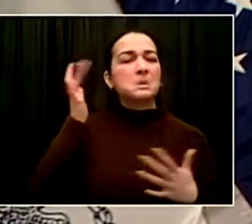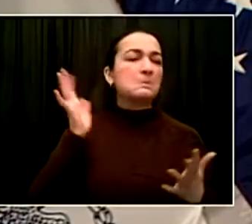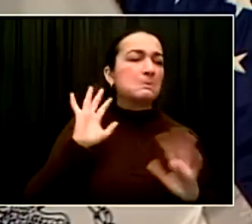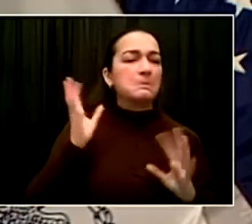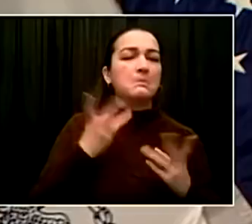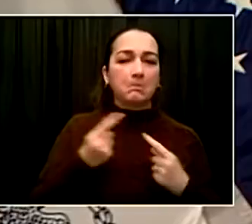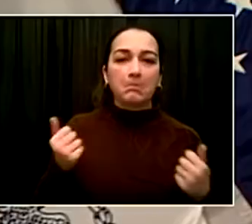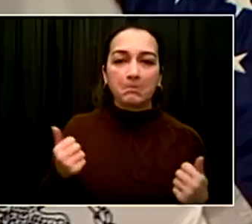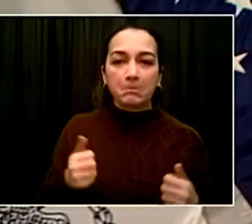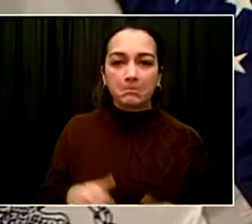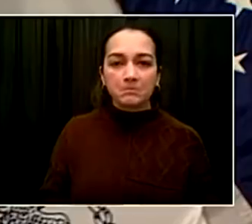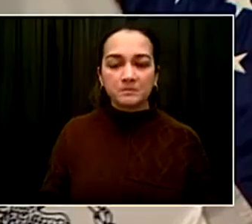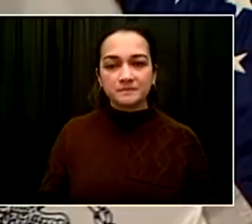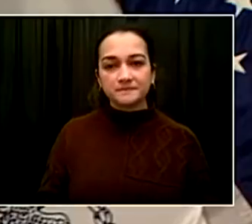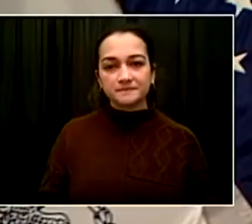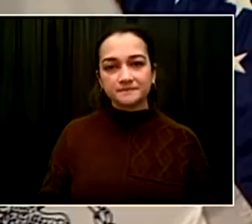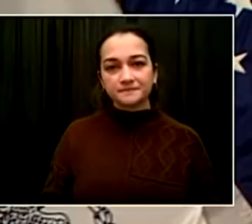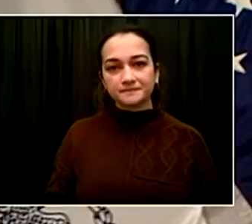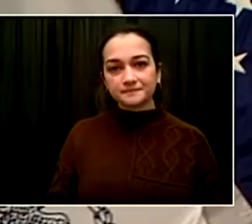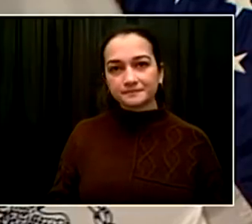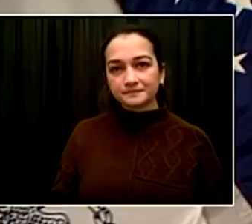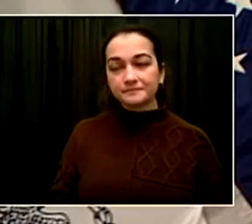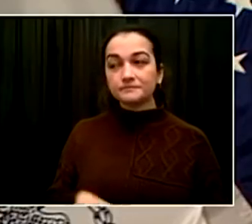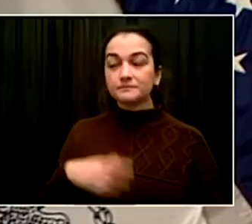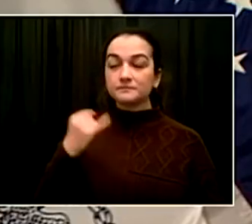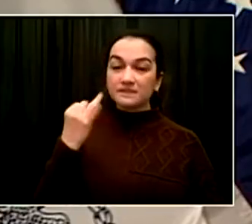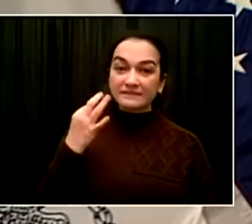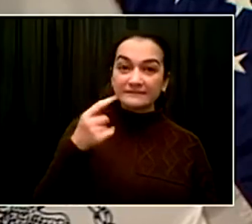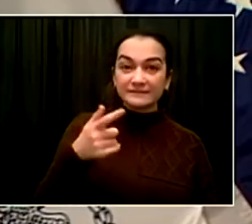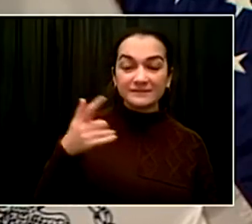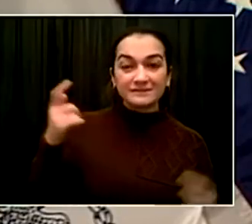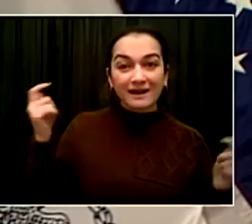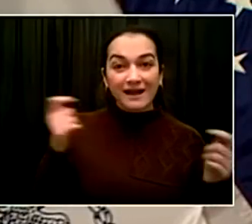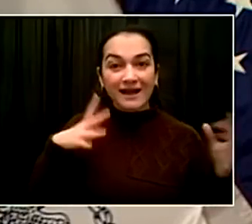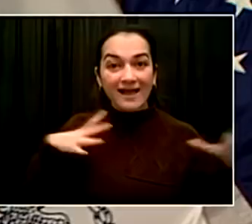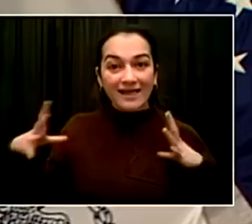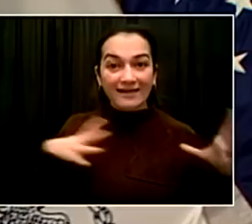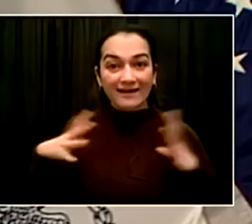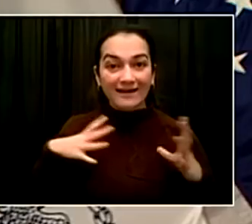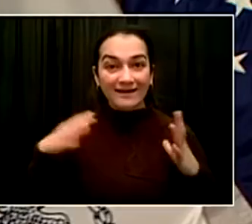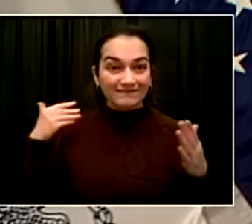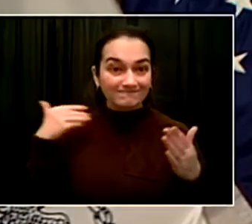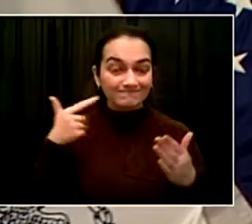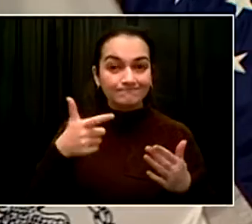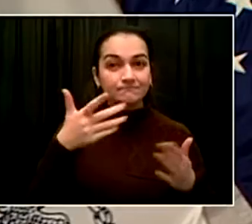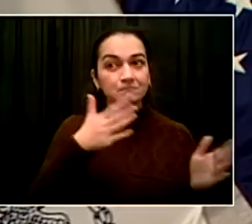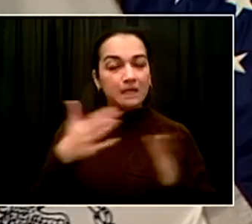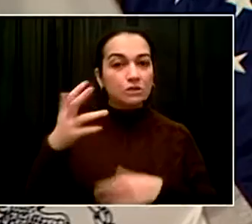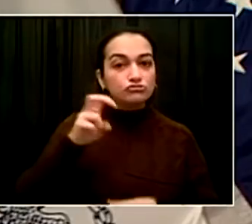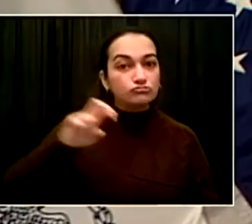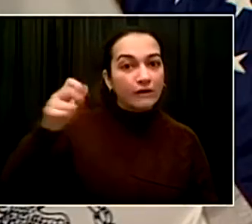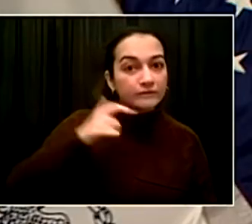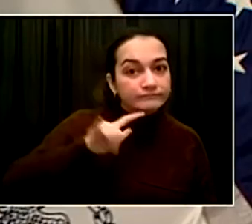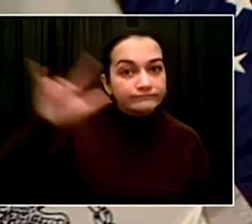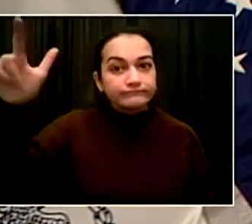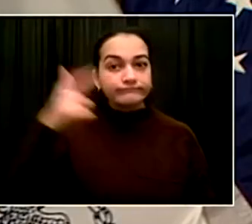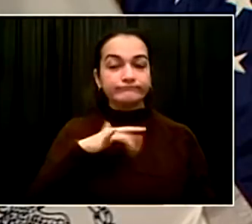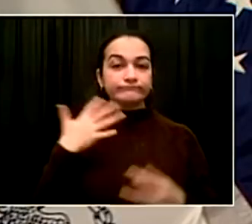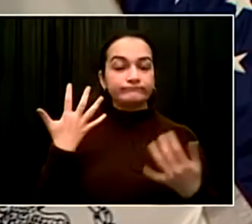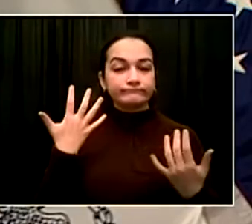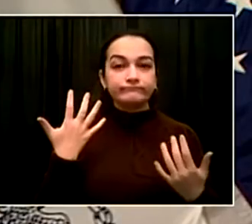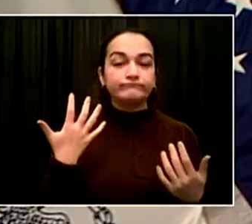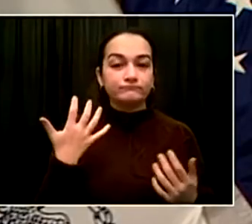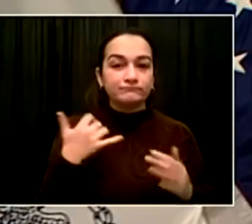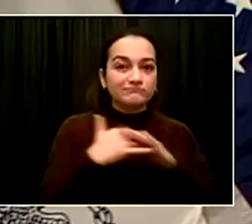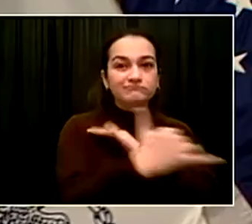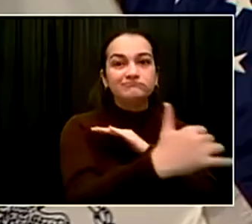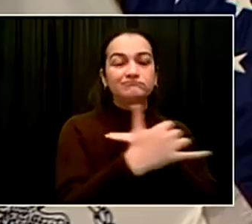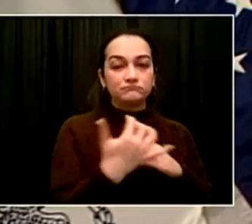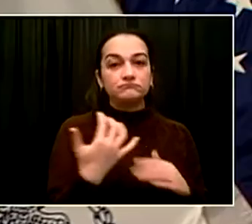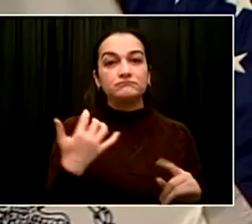THAT'S THE CORE OF IT.